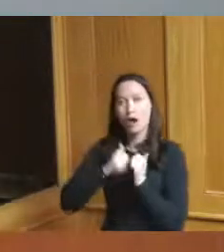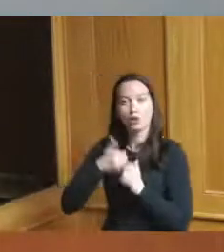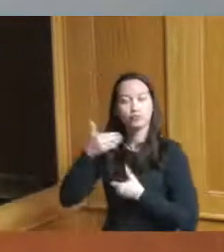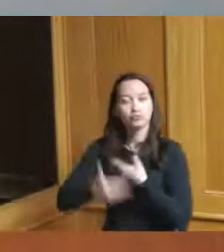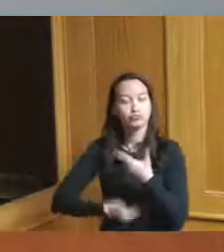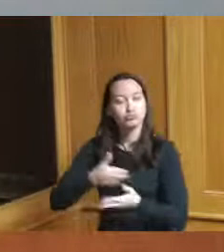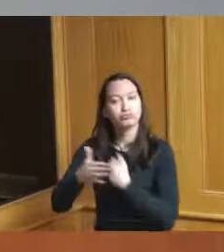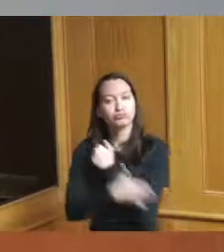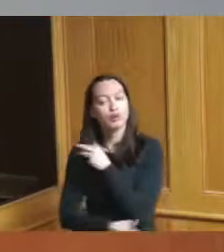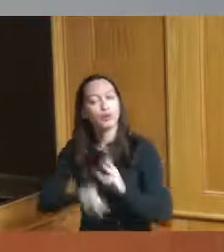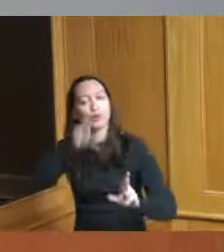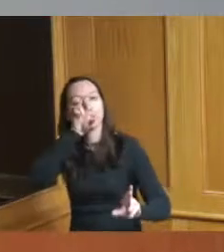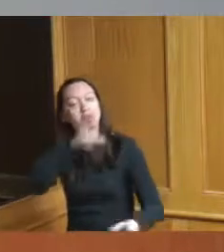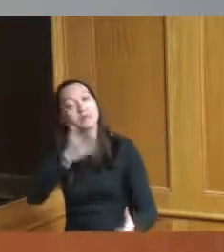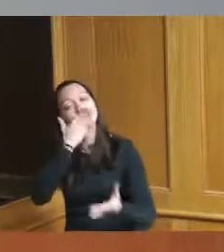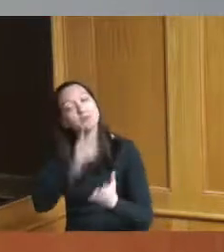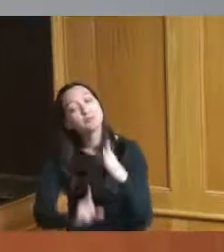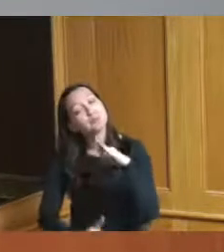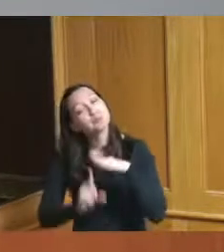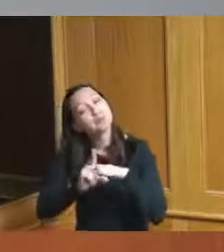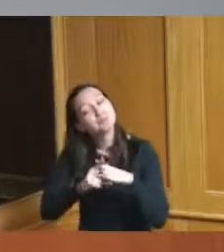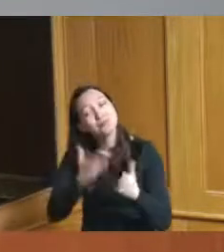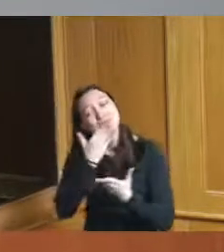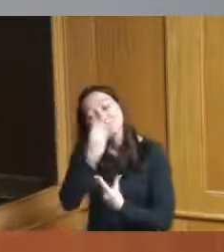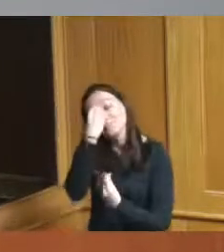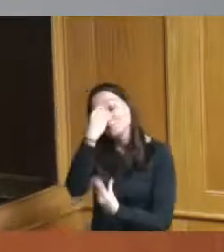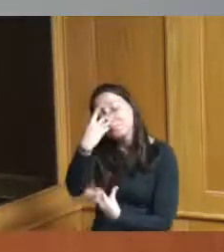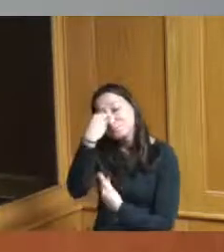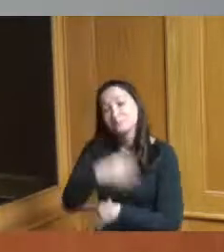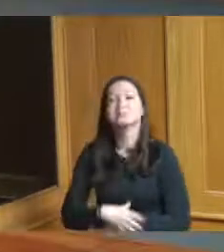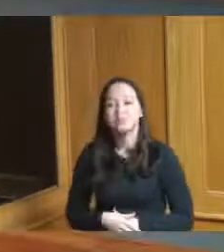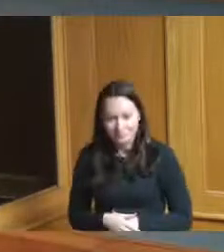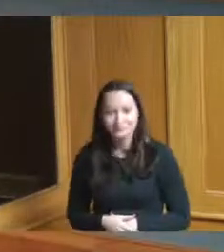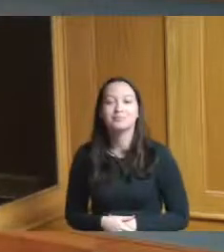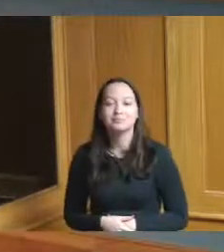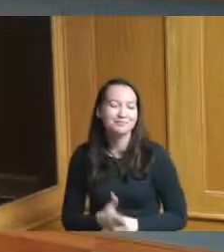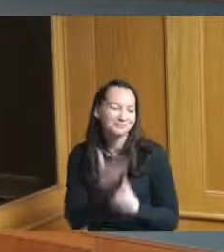respond so thanks for being here and thanks for the info thank you so much thank you